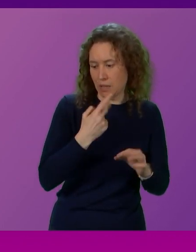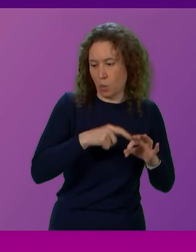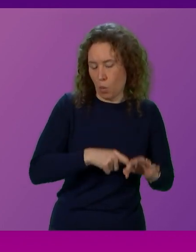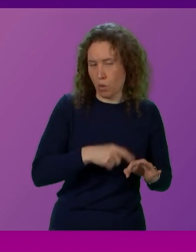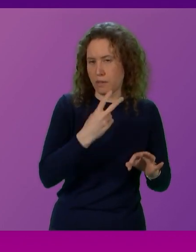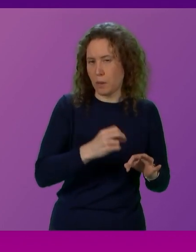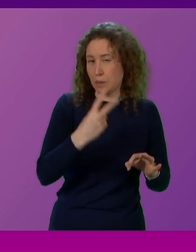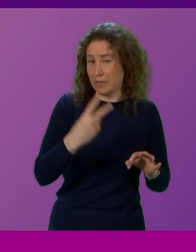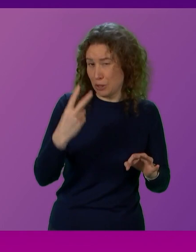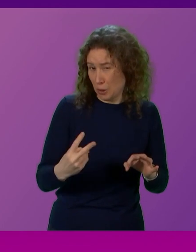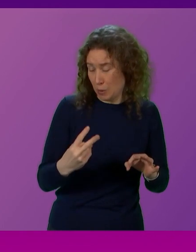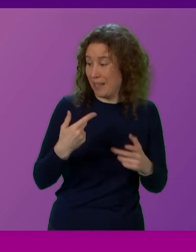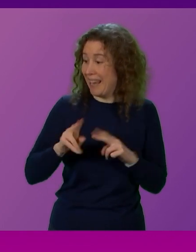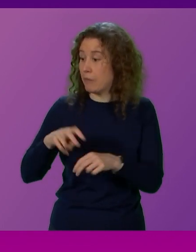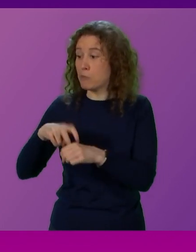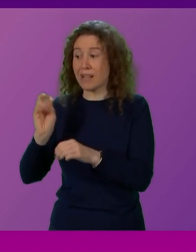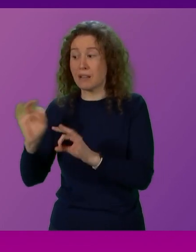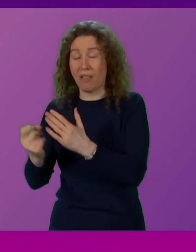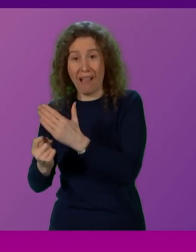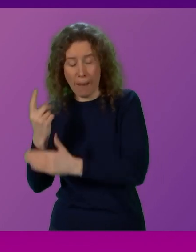than it would have been had Brexit not occurred.